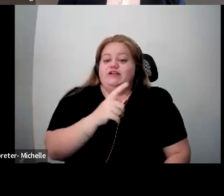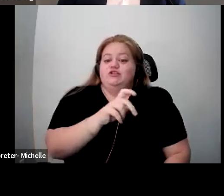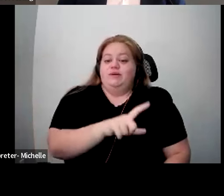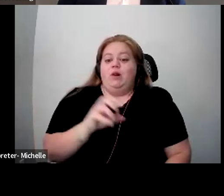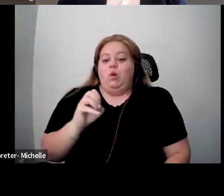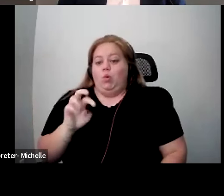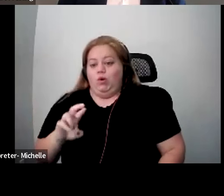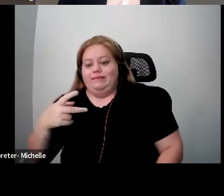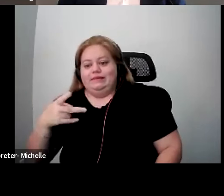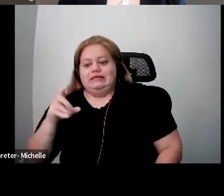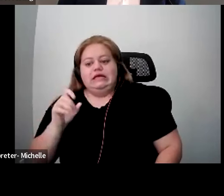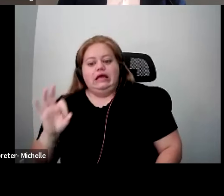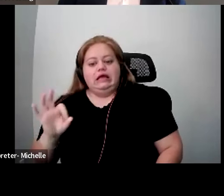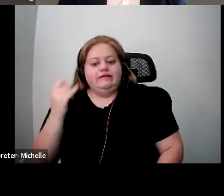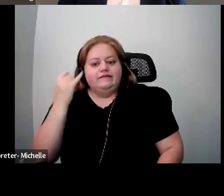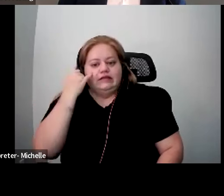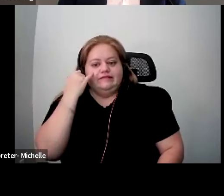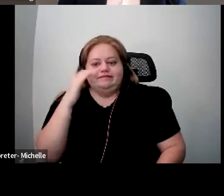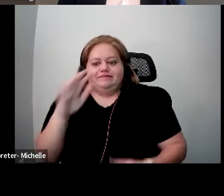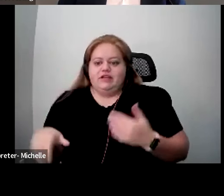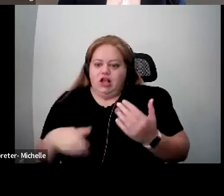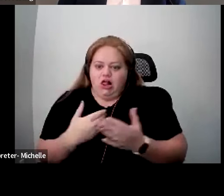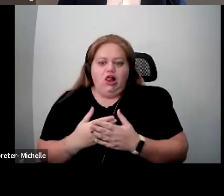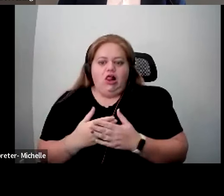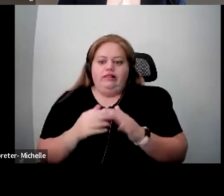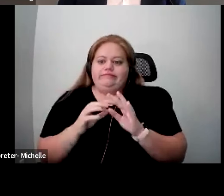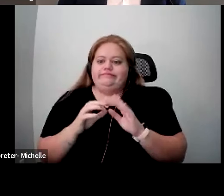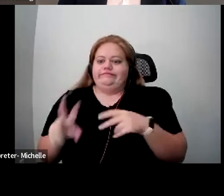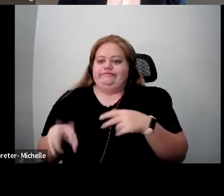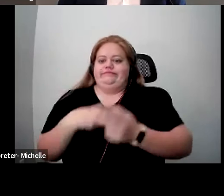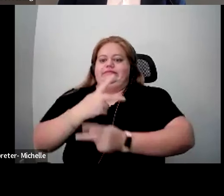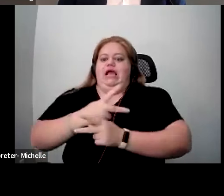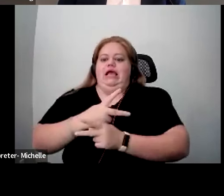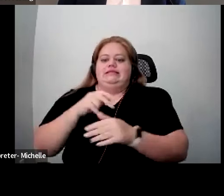It's like we would like to have all of the formats to be as accessible as possible.